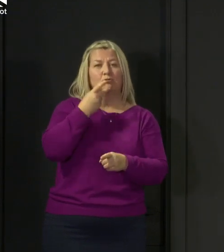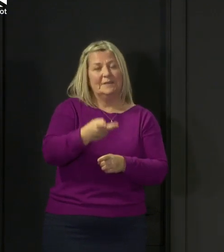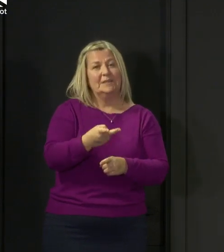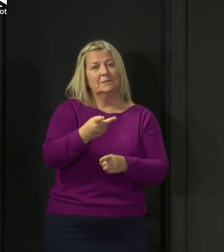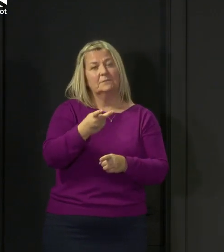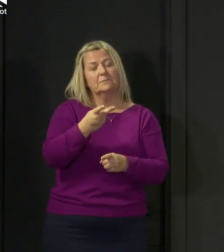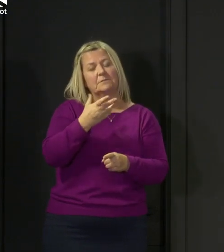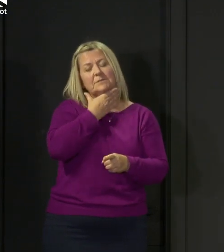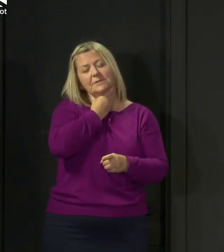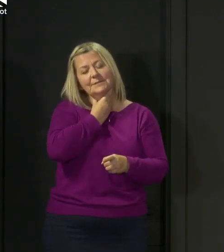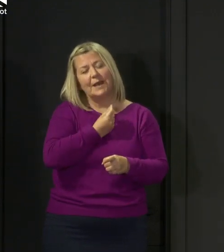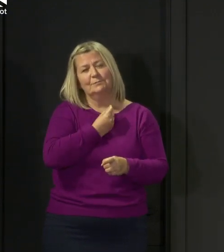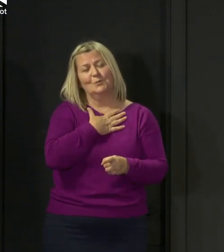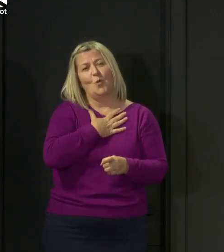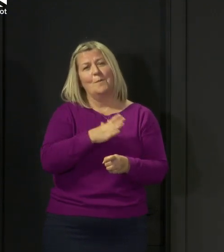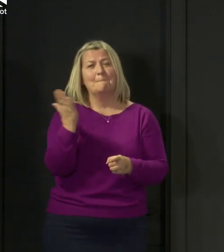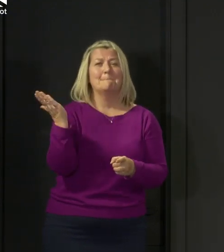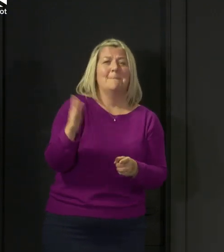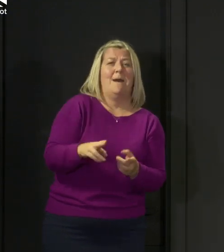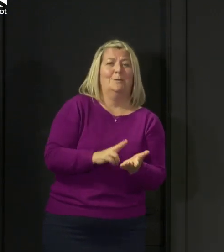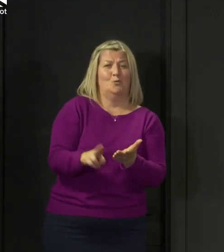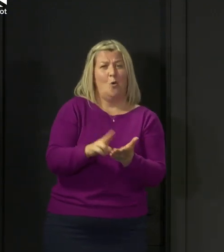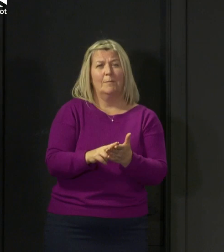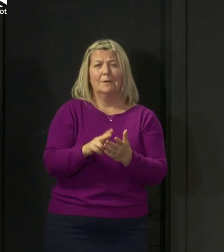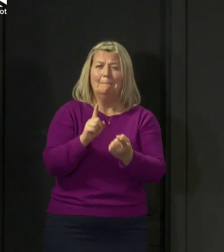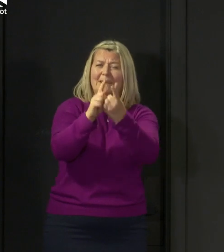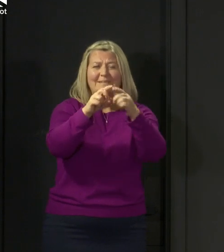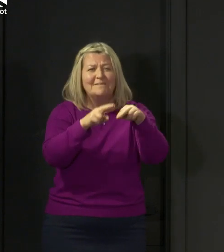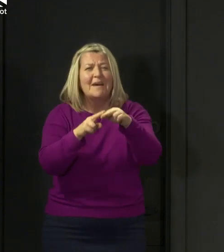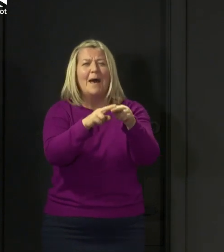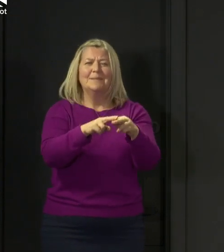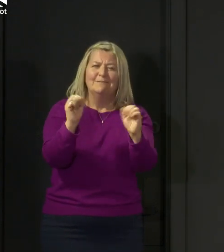to get back to normality, to be able to see our families and do all the things that are